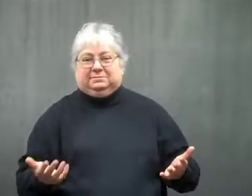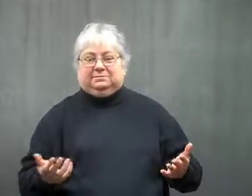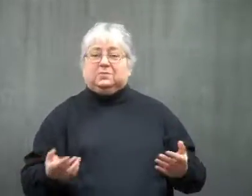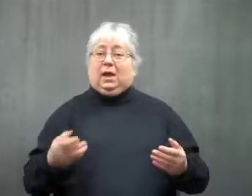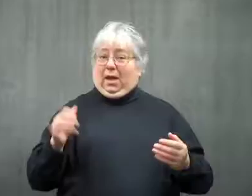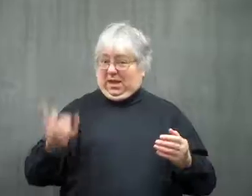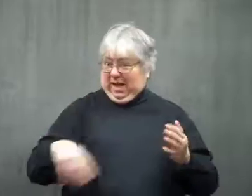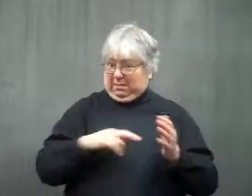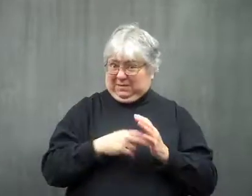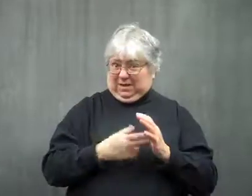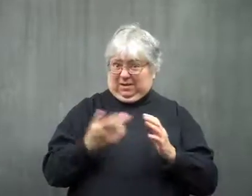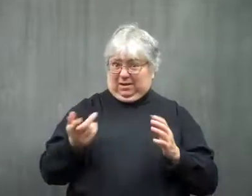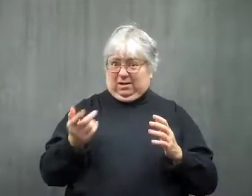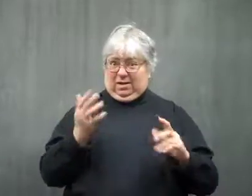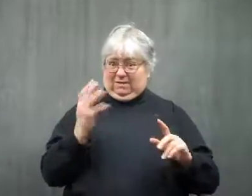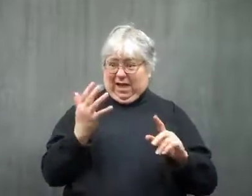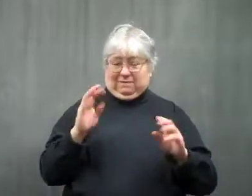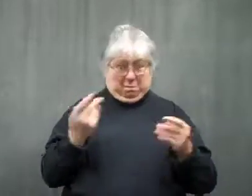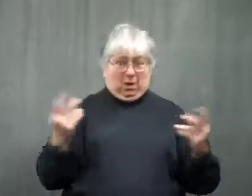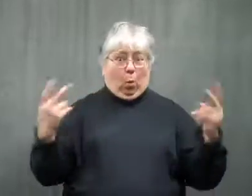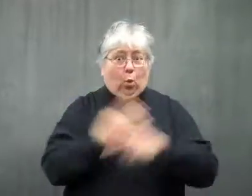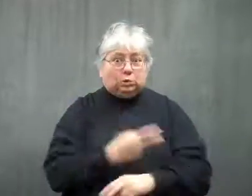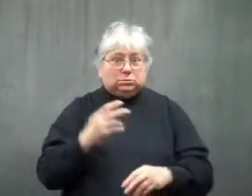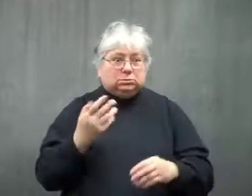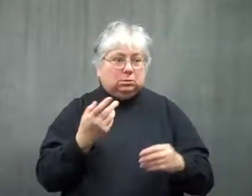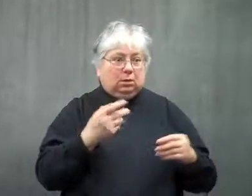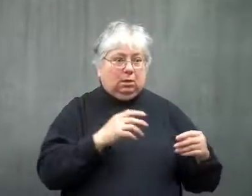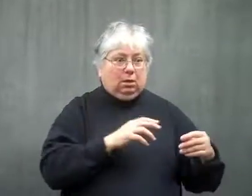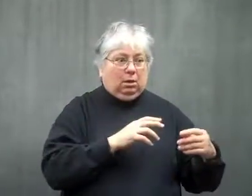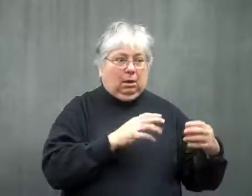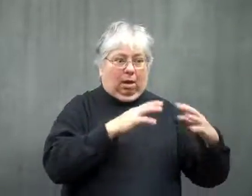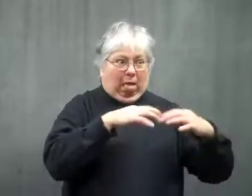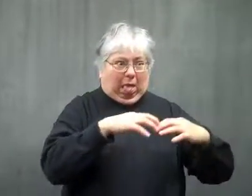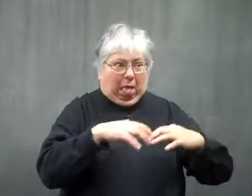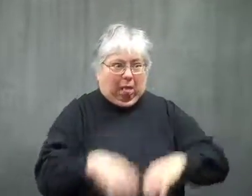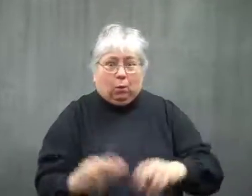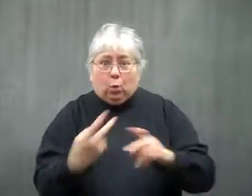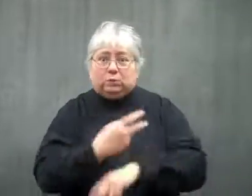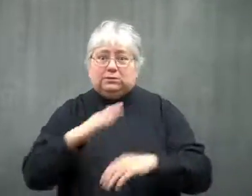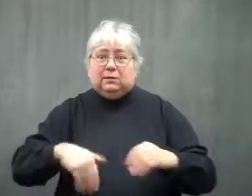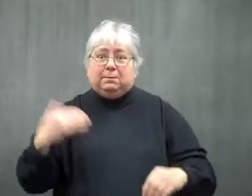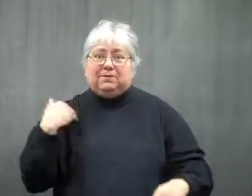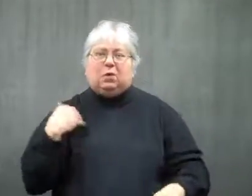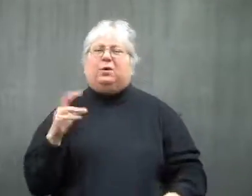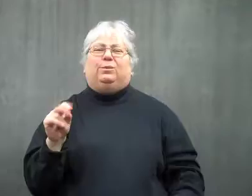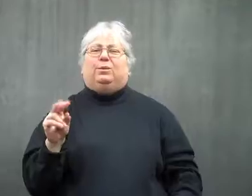This doesn't mean the situation got worse.